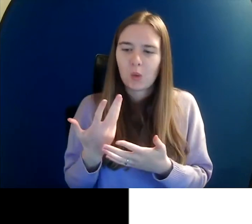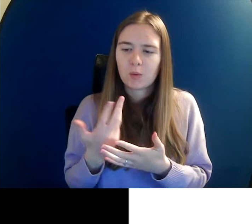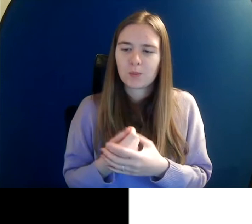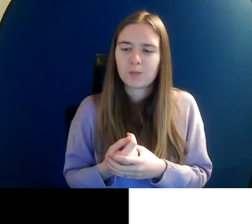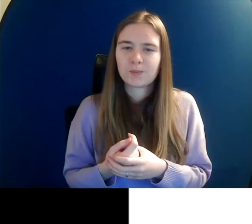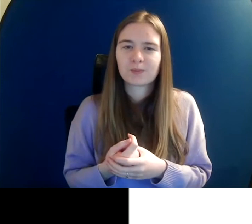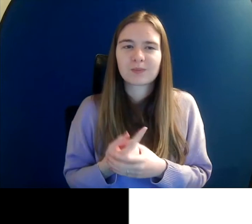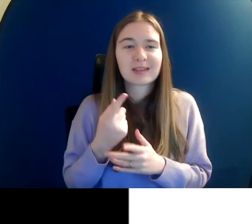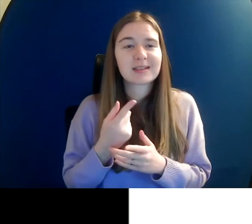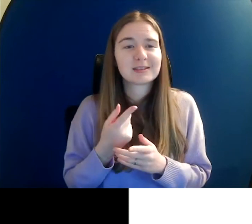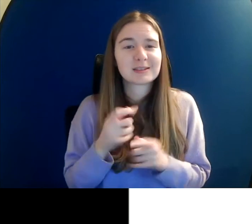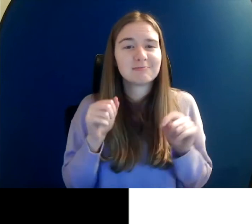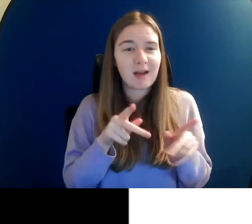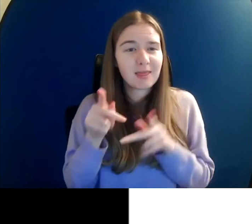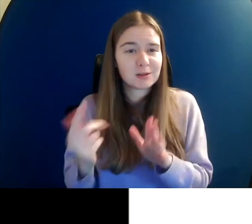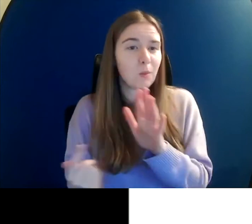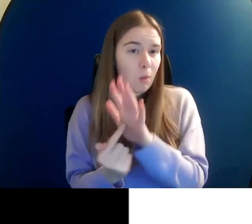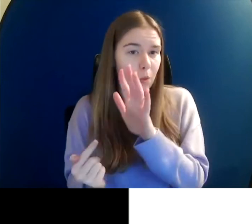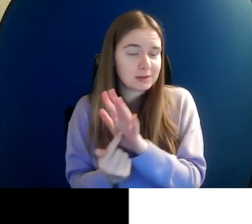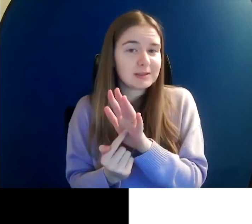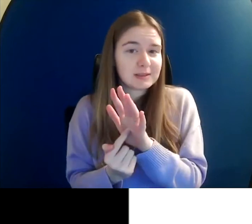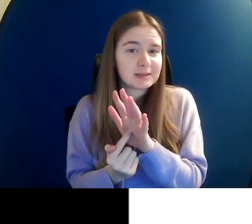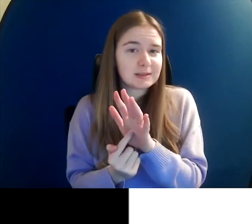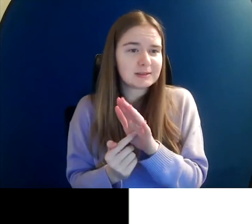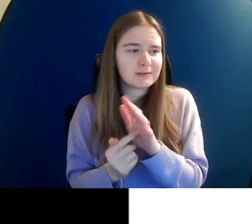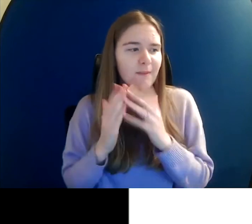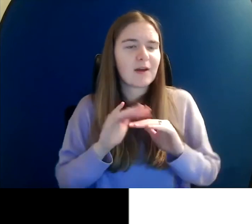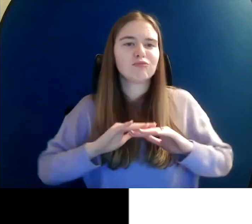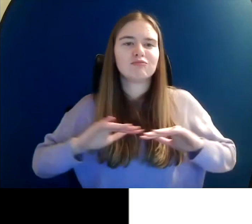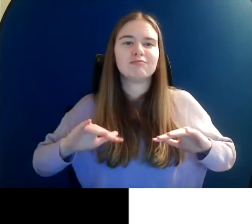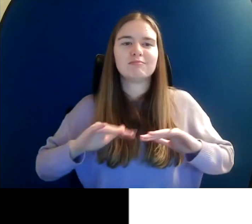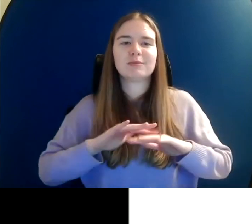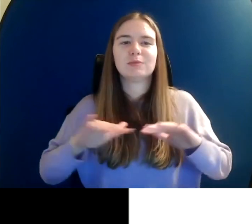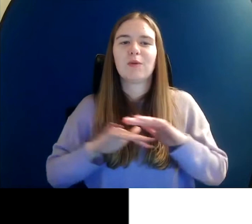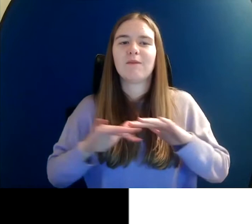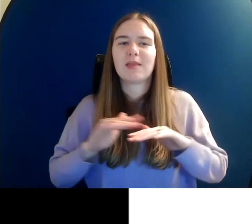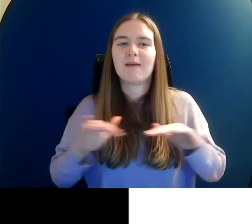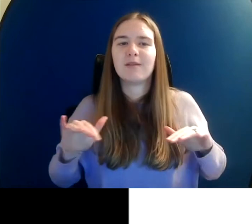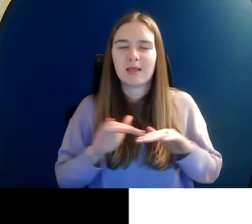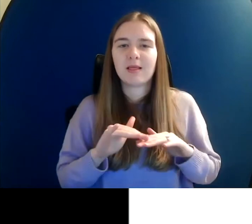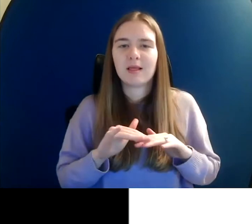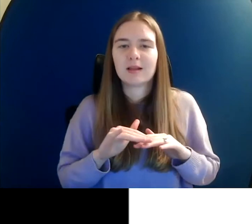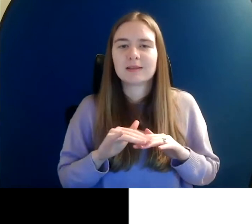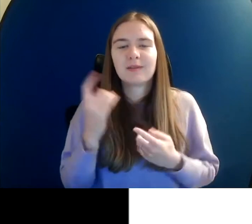although they are very important, seem very surface level, considering the level of political